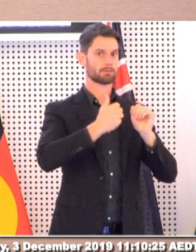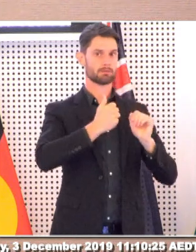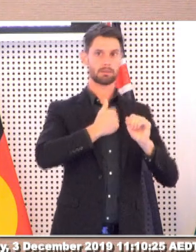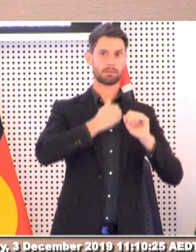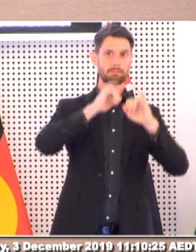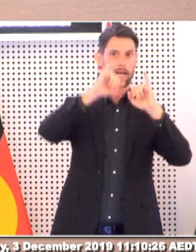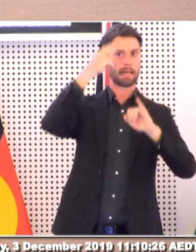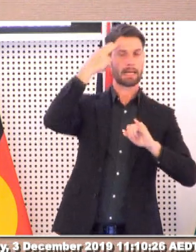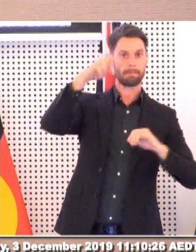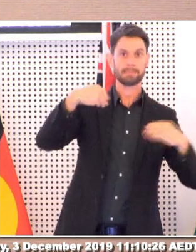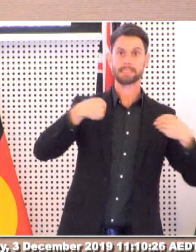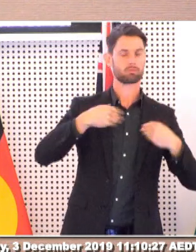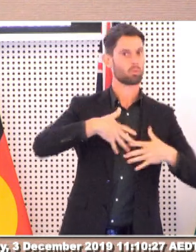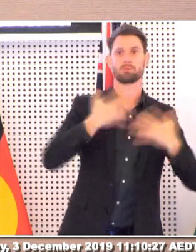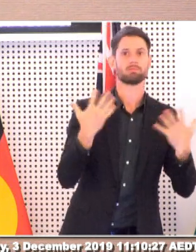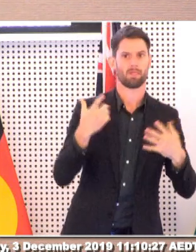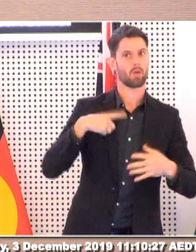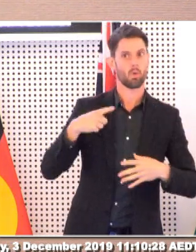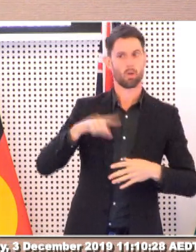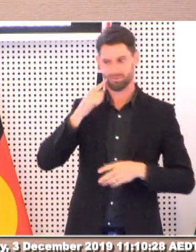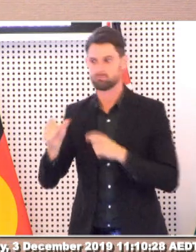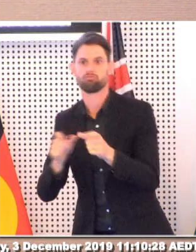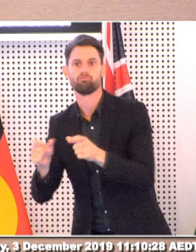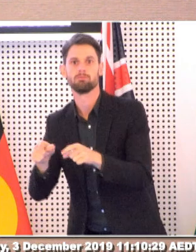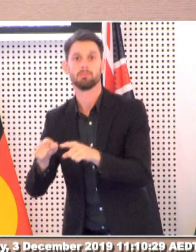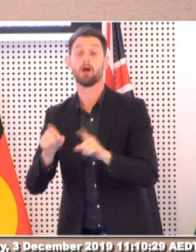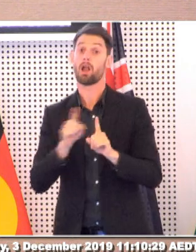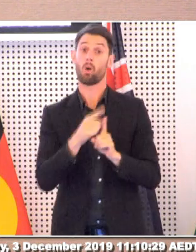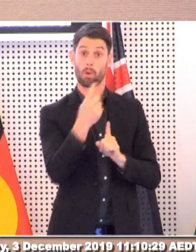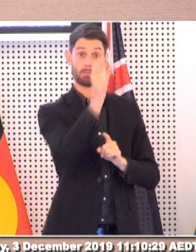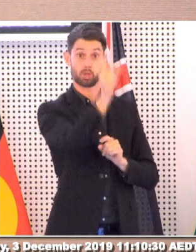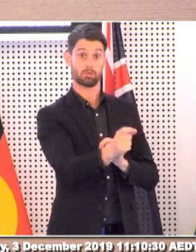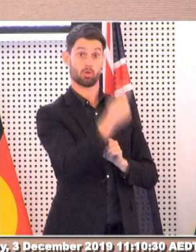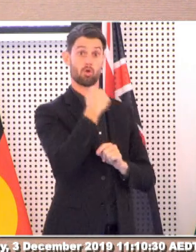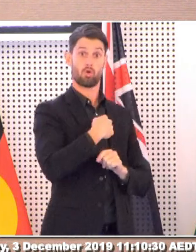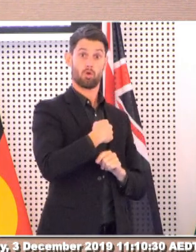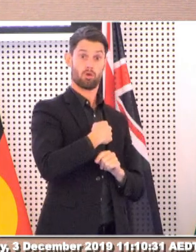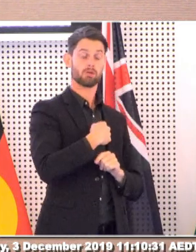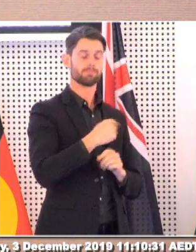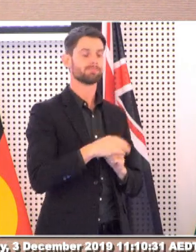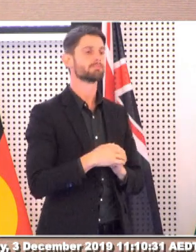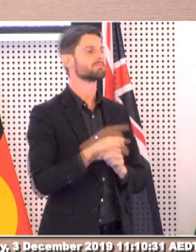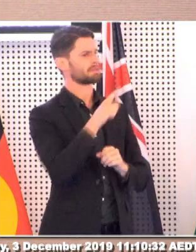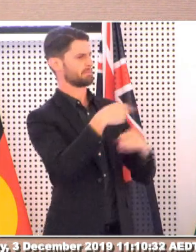So as a interviewee sort of put it to me, this kind of concern of, “Well, what will